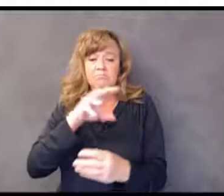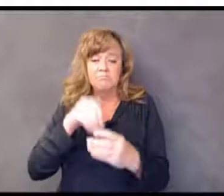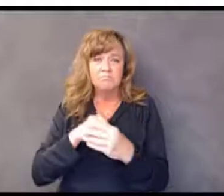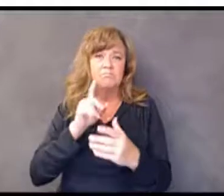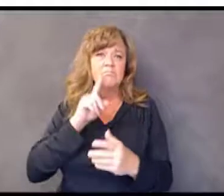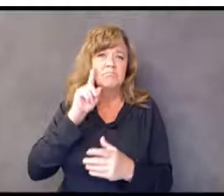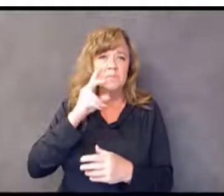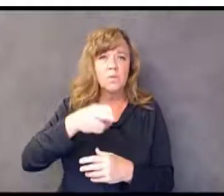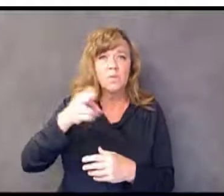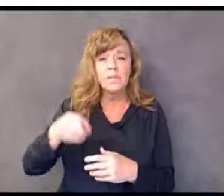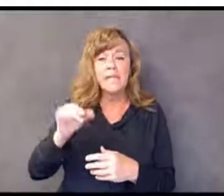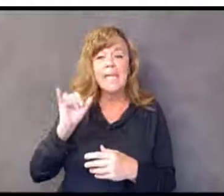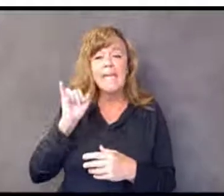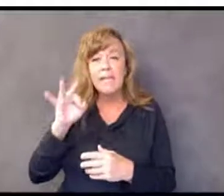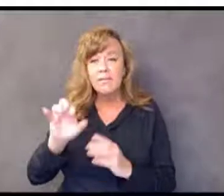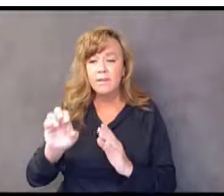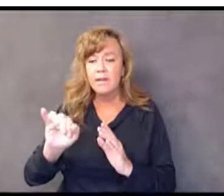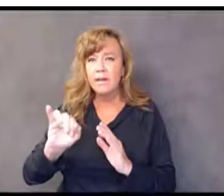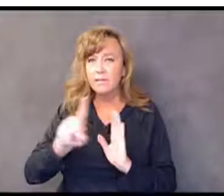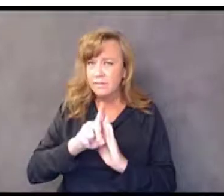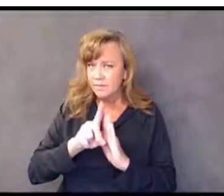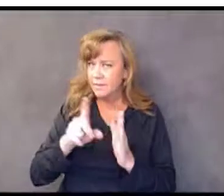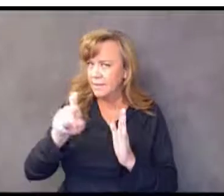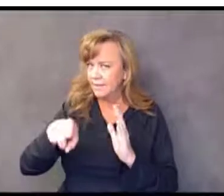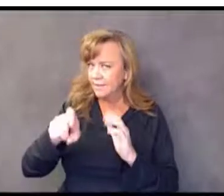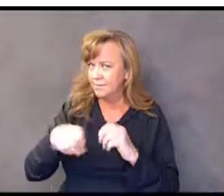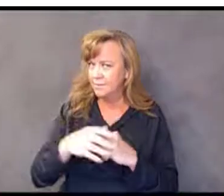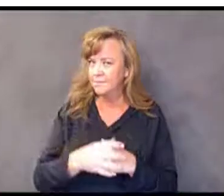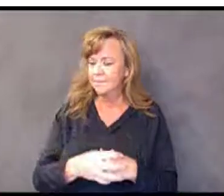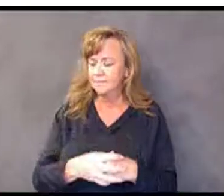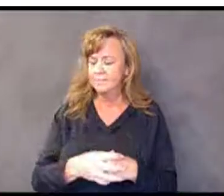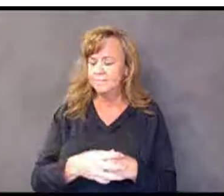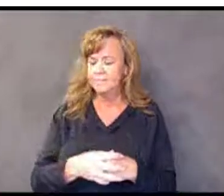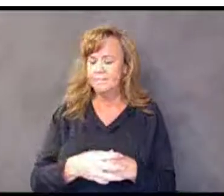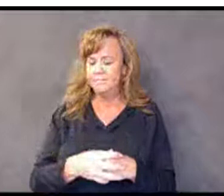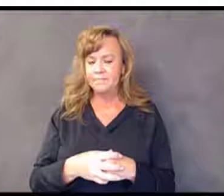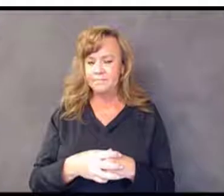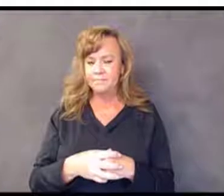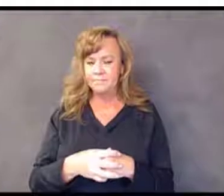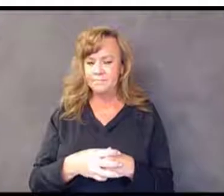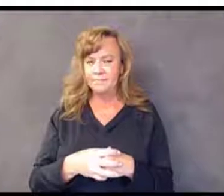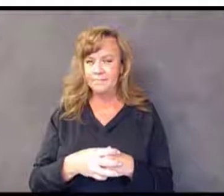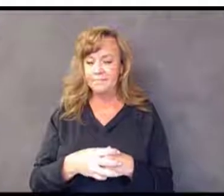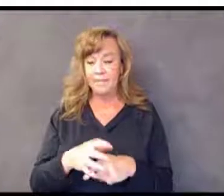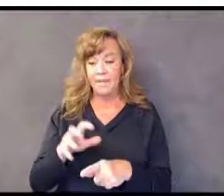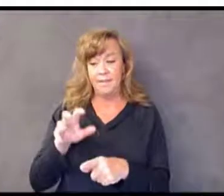The decision to provide a designated support to a student should be based on a team recommendation